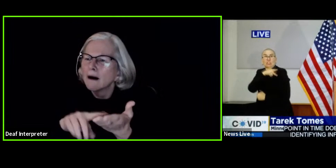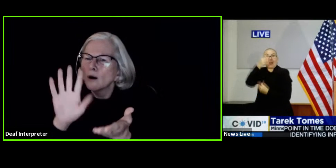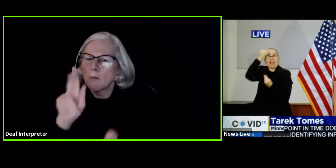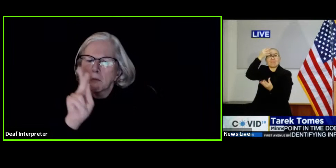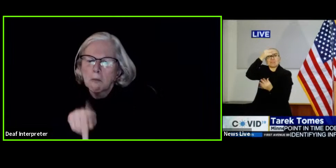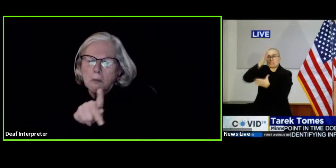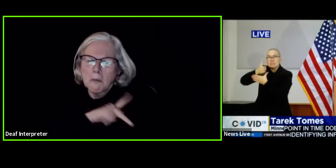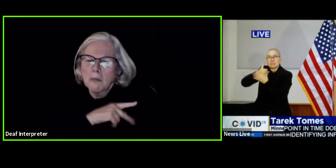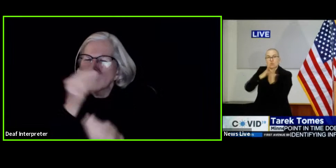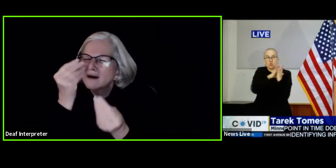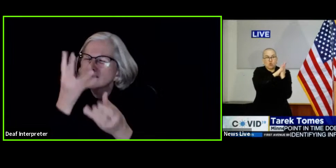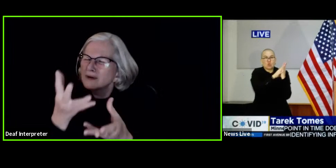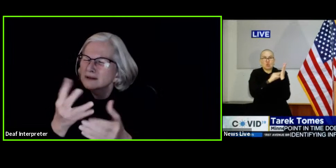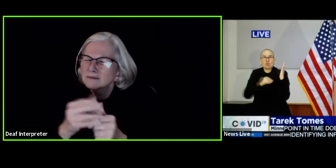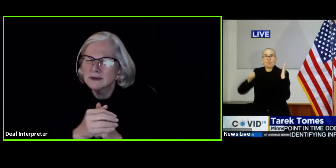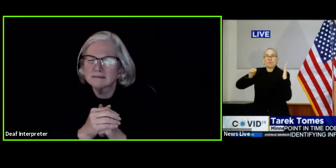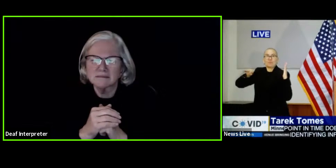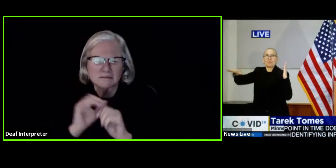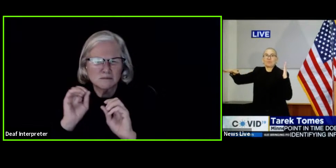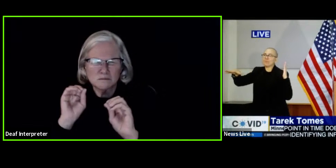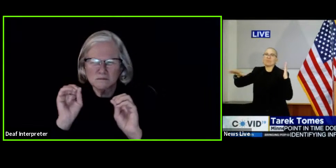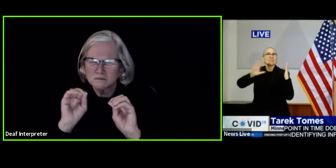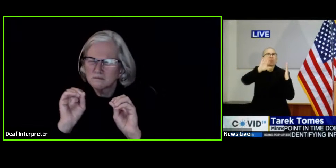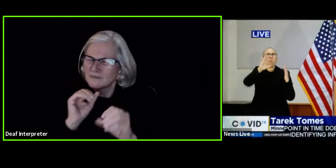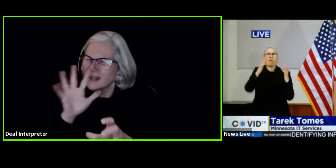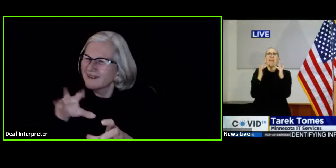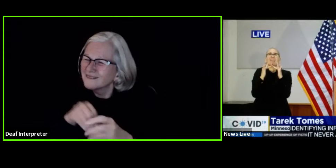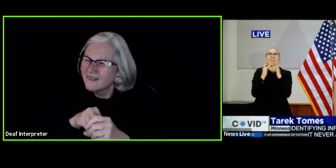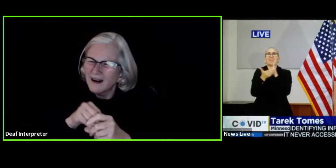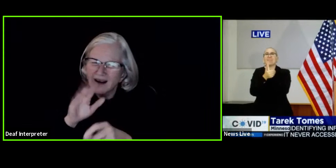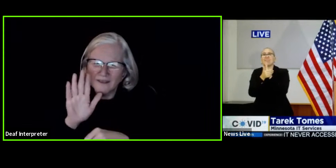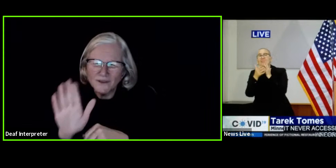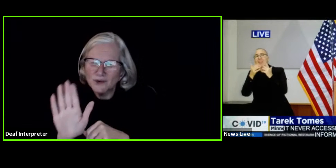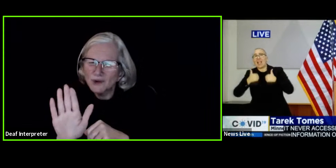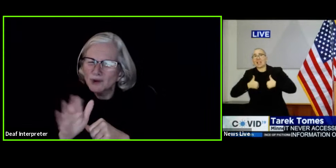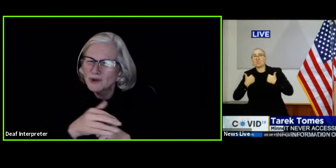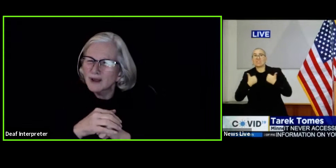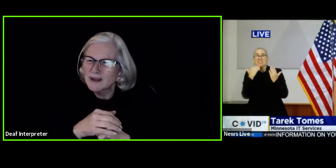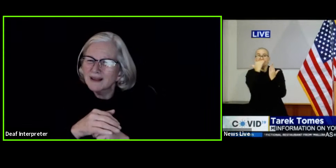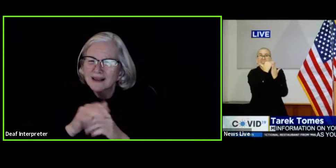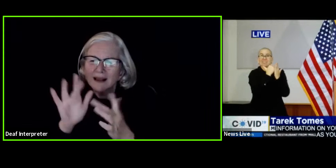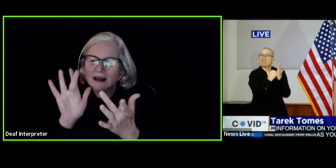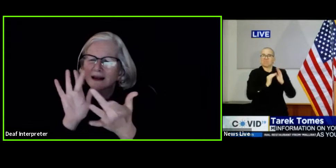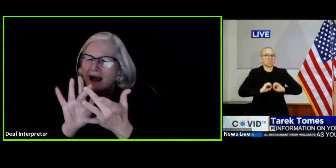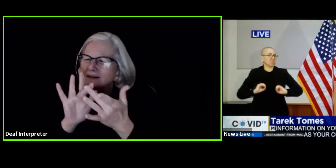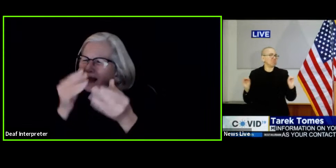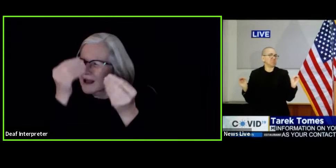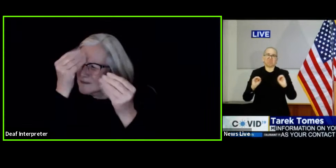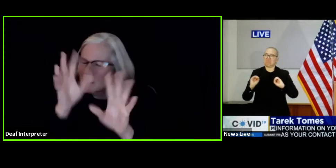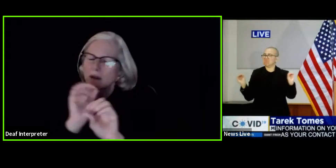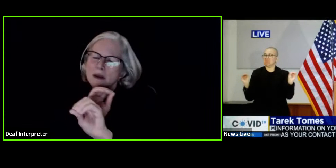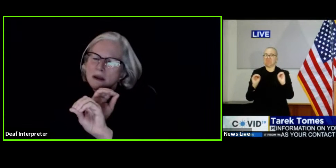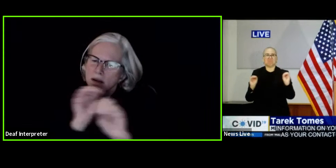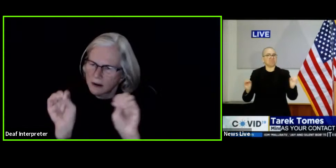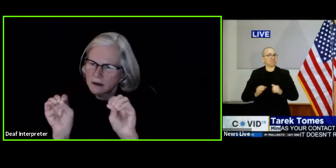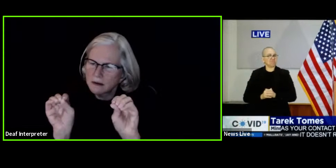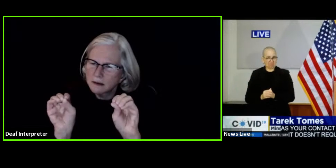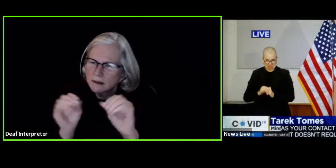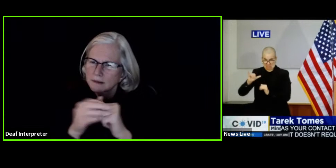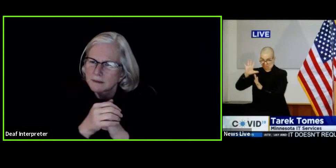AND IT DOESN'T REQUIRE YOU TO PROVIDE ANY ADDITIONAL NOTIFICATION. SO LET'S TALK A LITTLE BIT ABOUT HOW THIS APP WORKS.